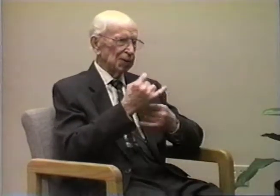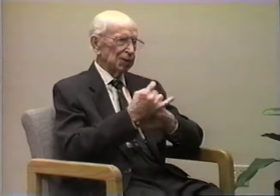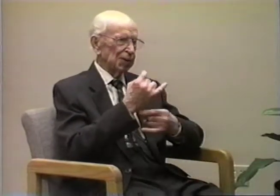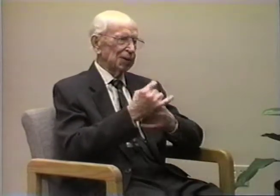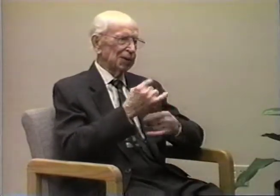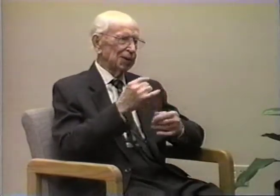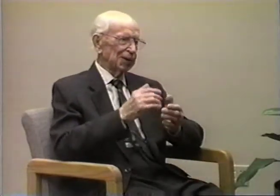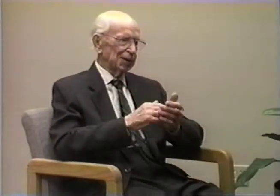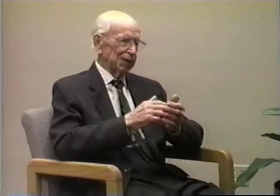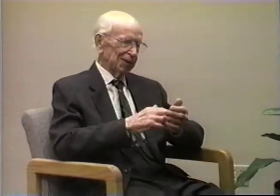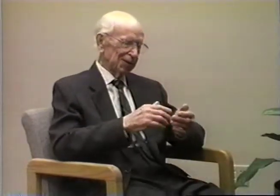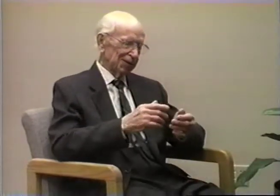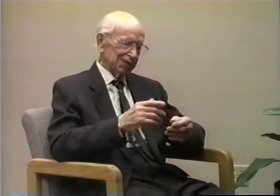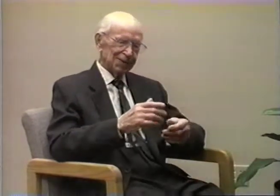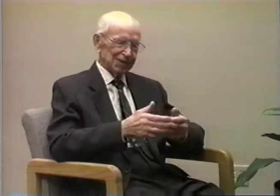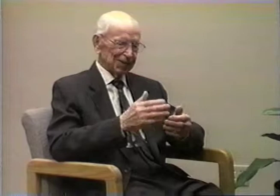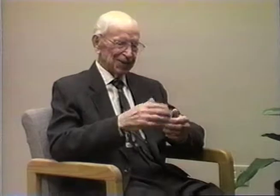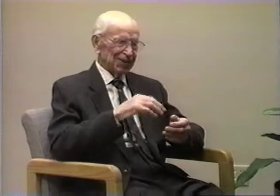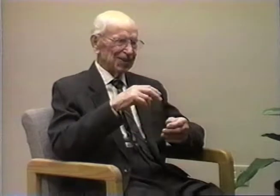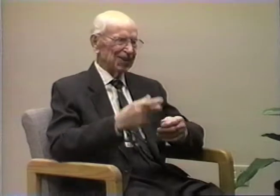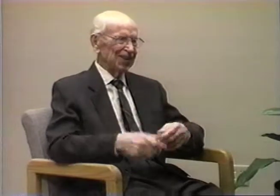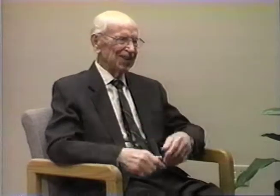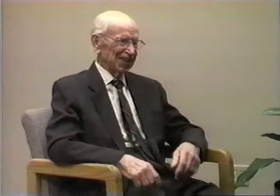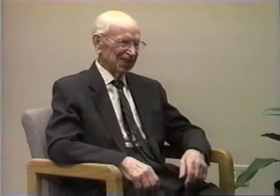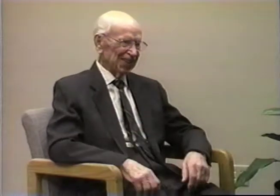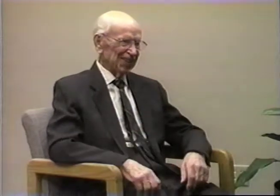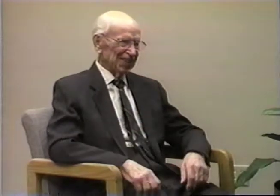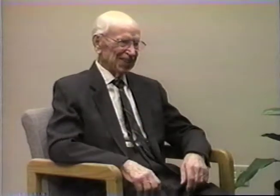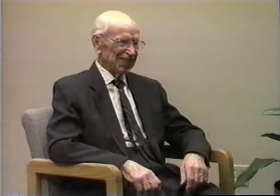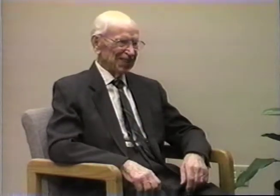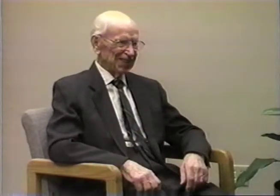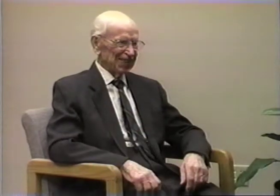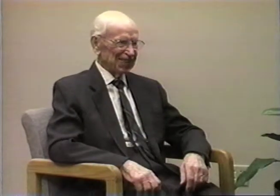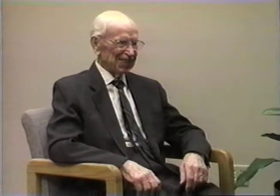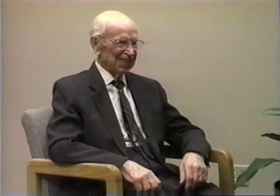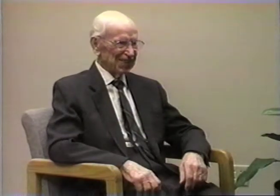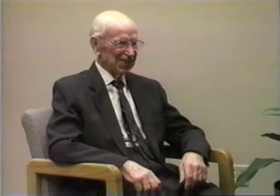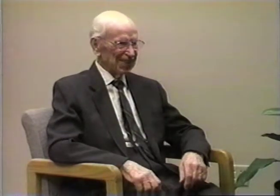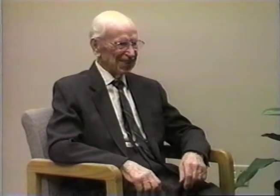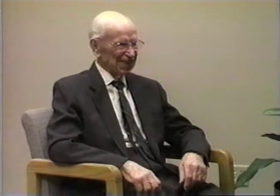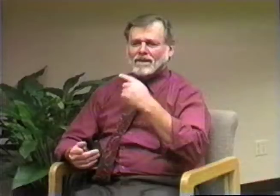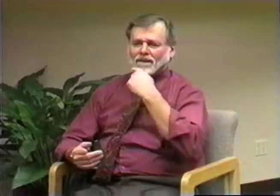I also had weak knees, and sometimes my co-workers would tease me about my knees,